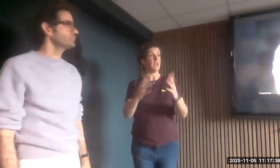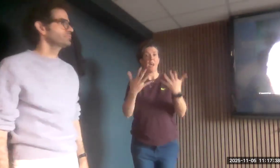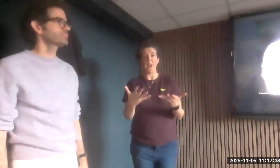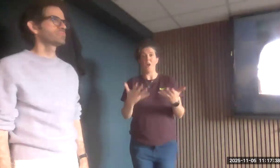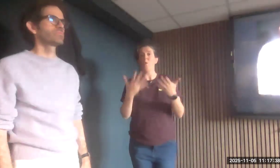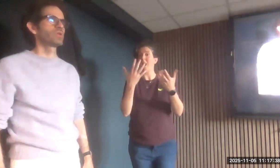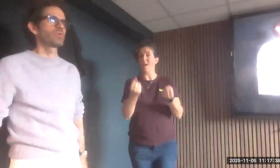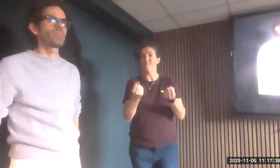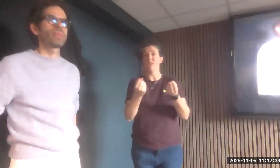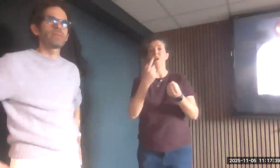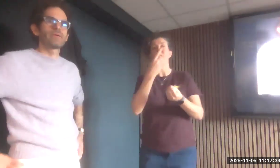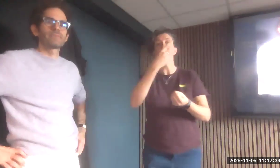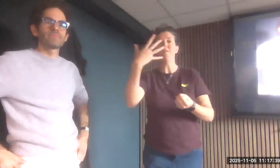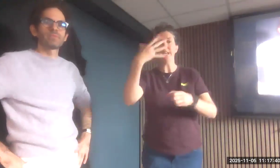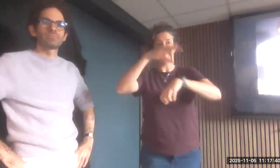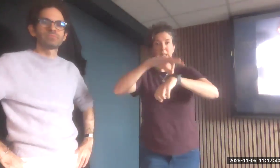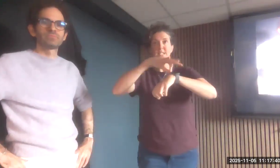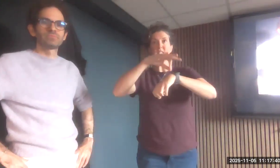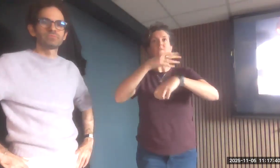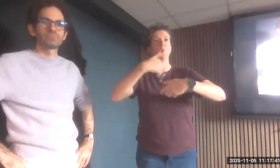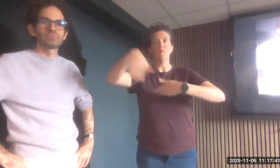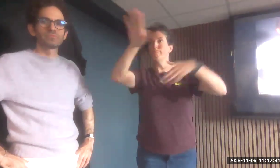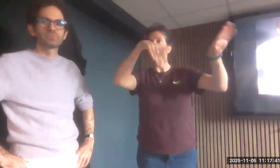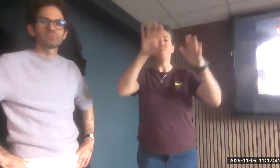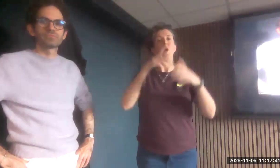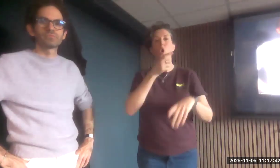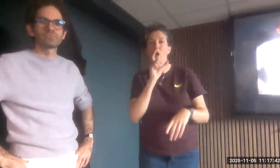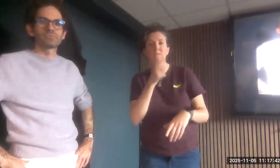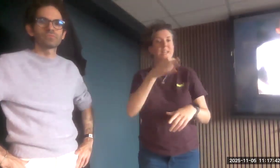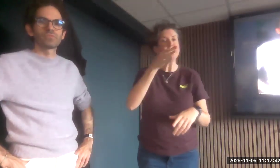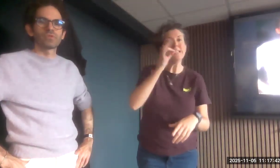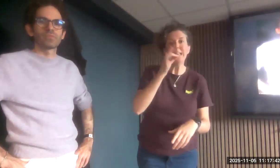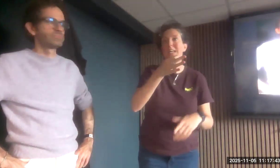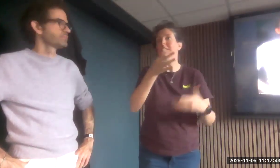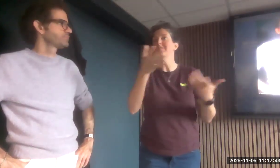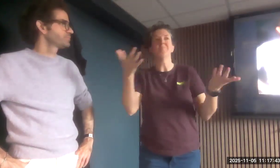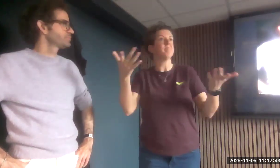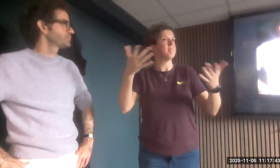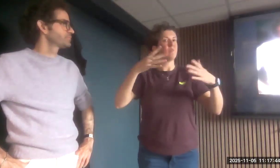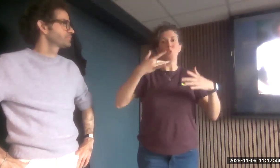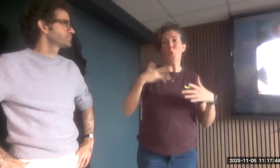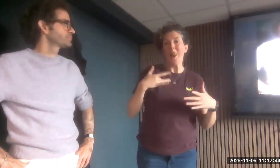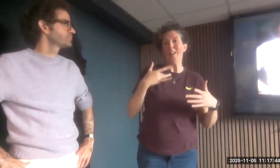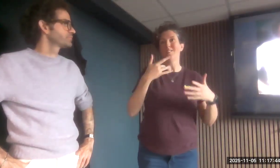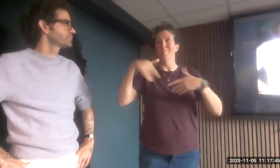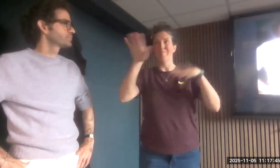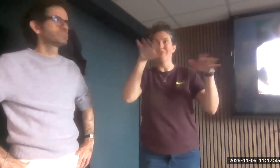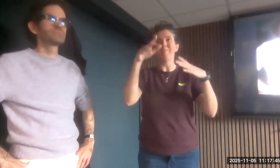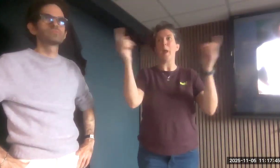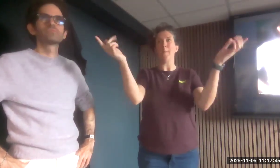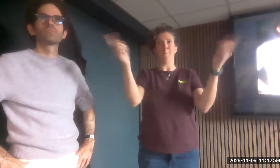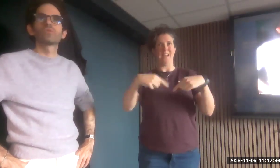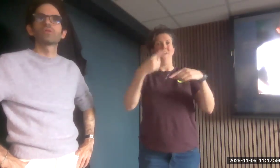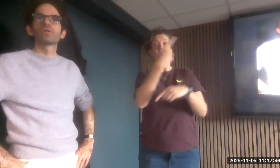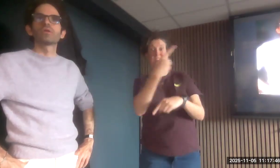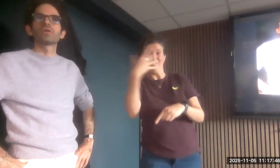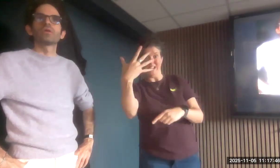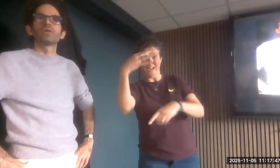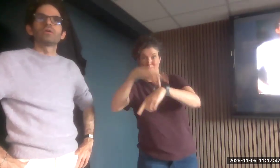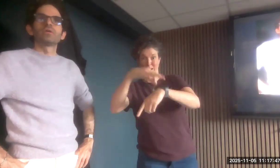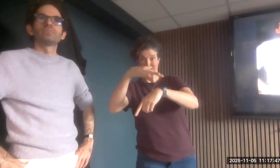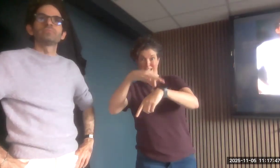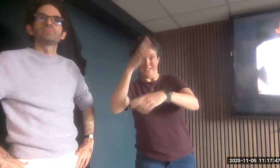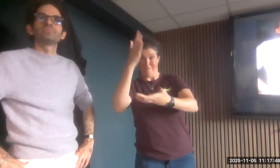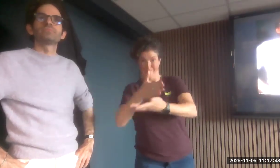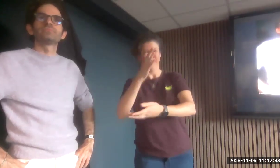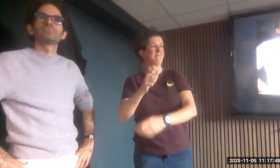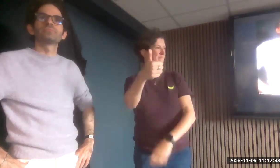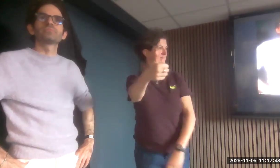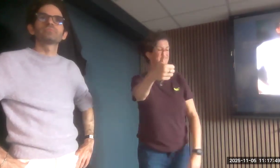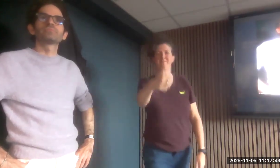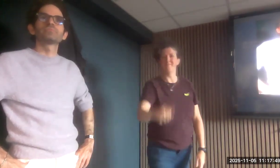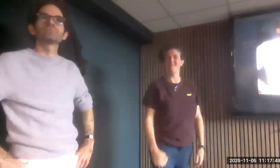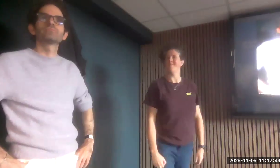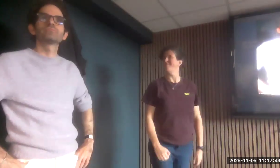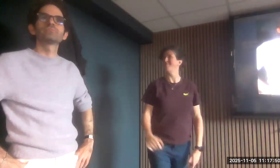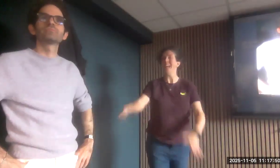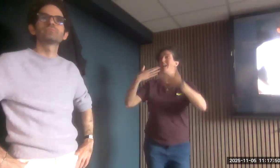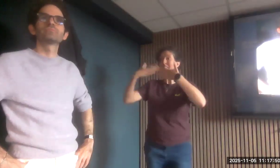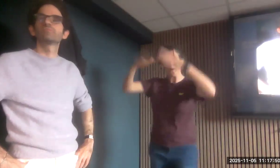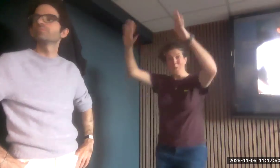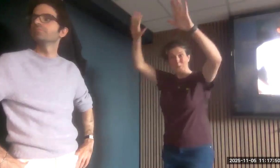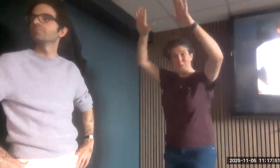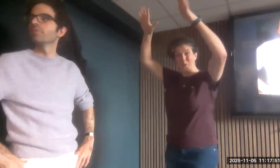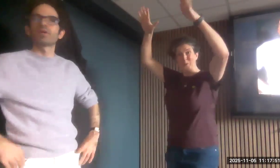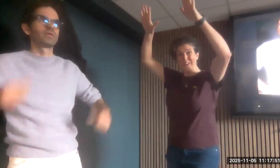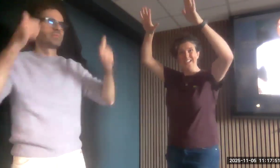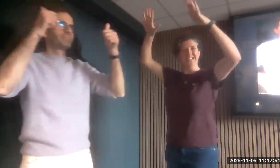Okay, I think we will stop there, for now. We'll take a 15-minute break so people can go and get appropriate refreshments, pop to the bathroom as they need, and then we will return in 15 minutes to start with our next presentation.